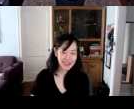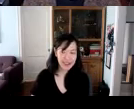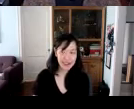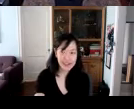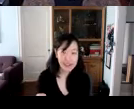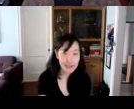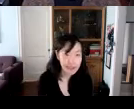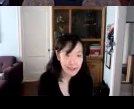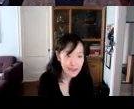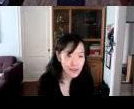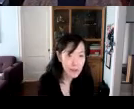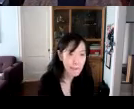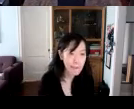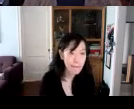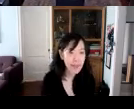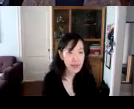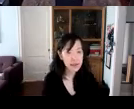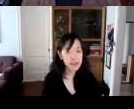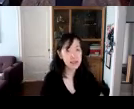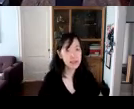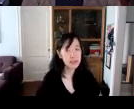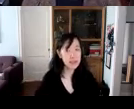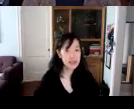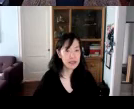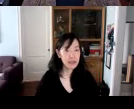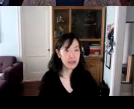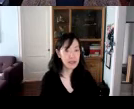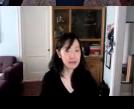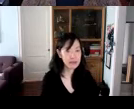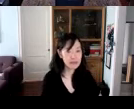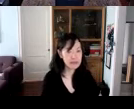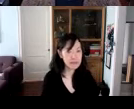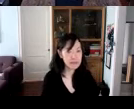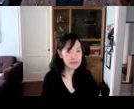you are agreeing to do the project as described in the app, you’re agreeing to